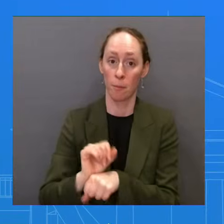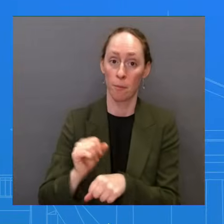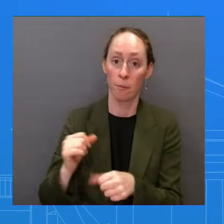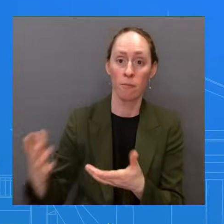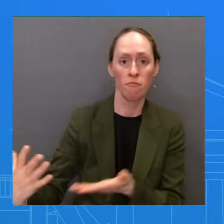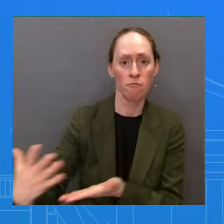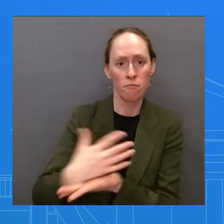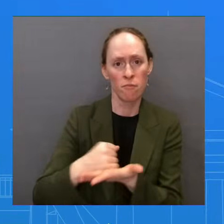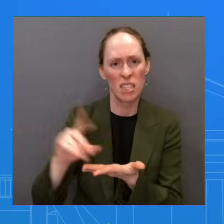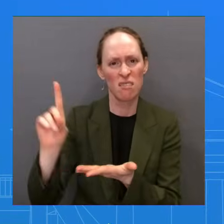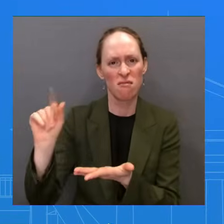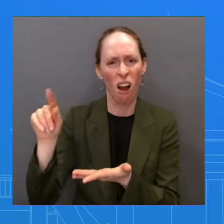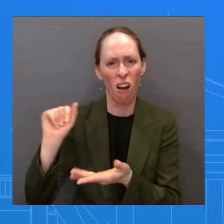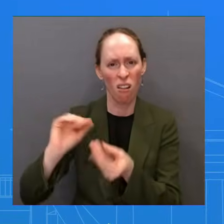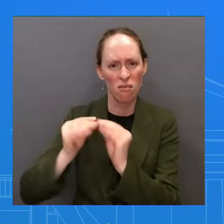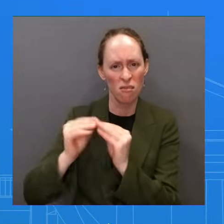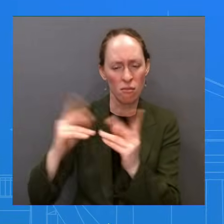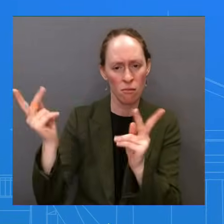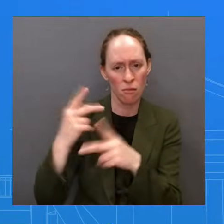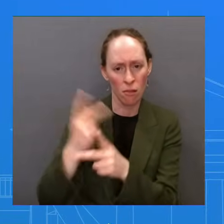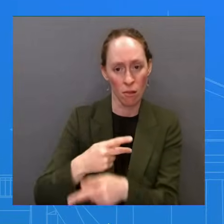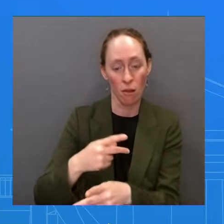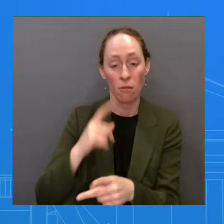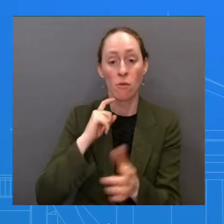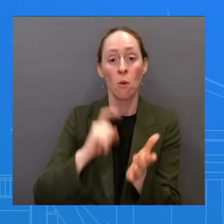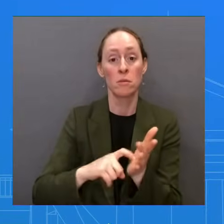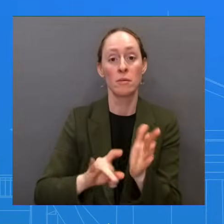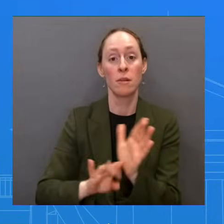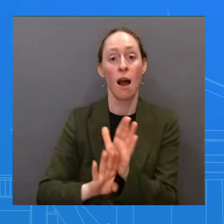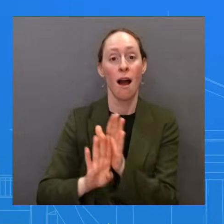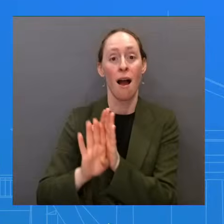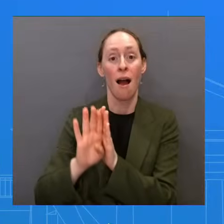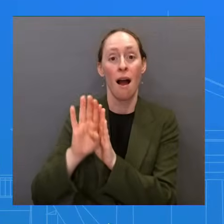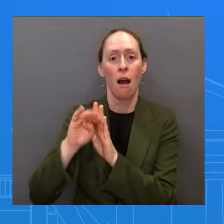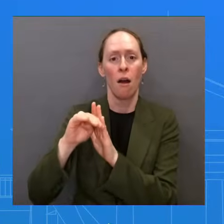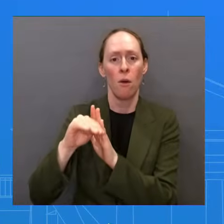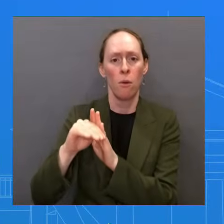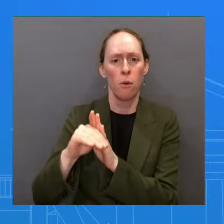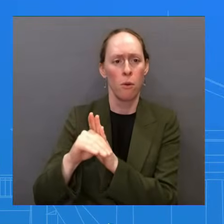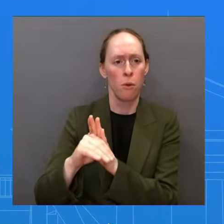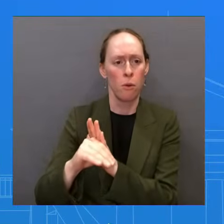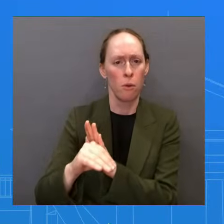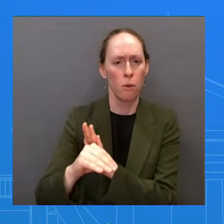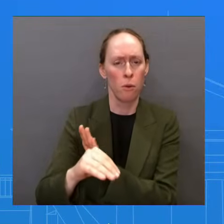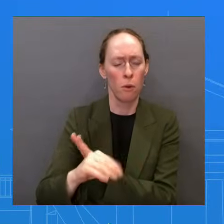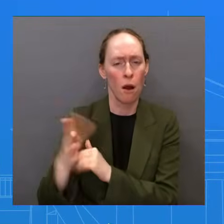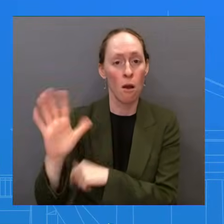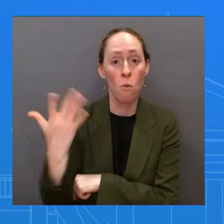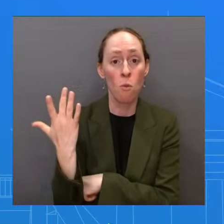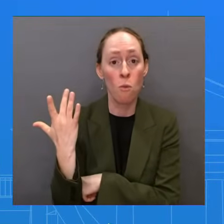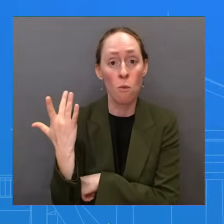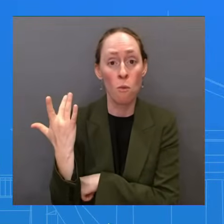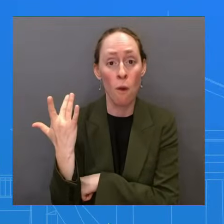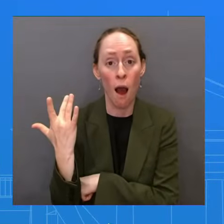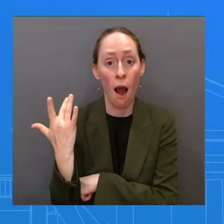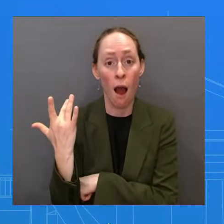The number of unfilled job openings have declined toward historic levels, even as lab- layoffs remain low.